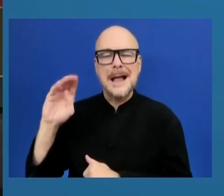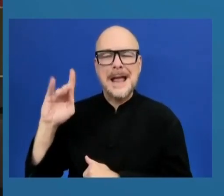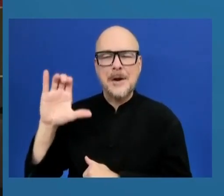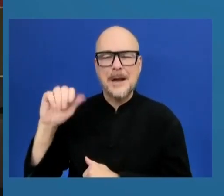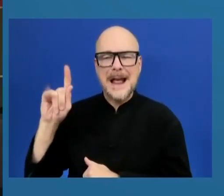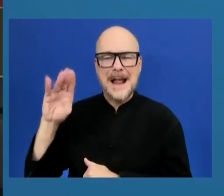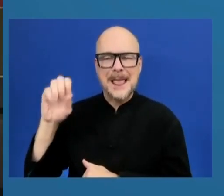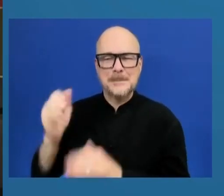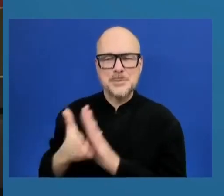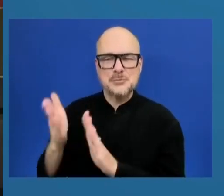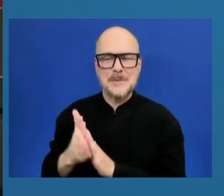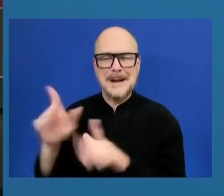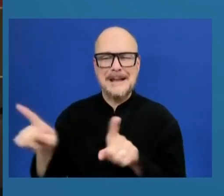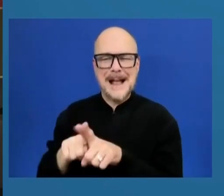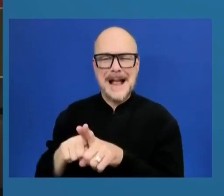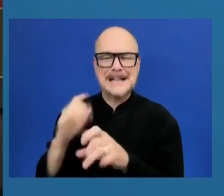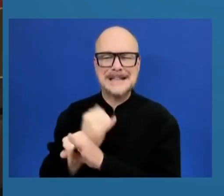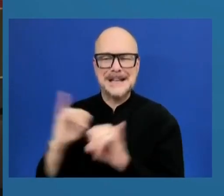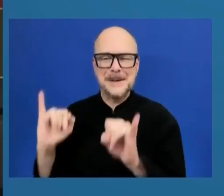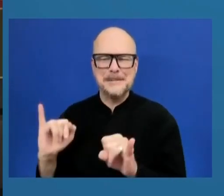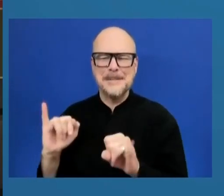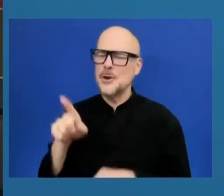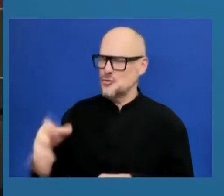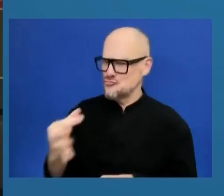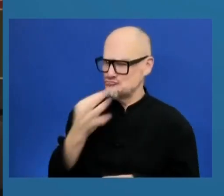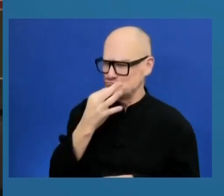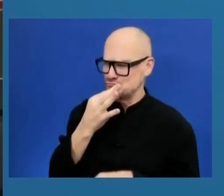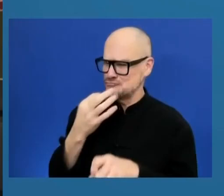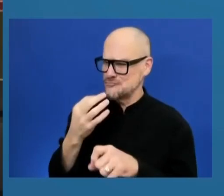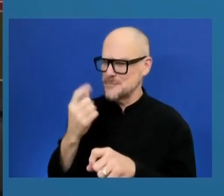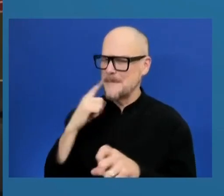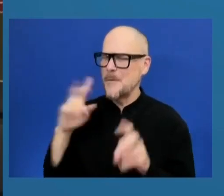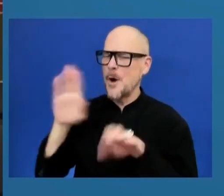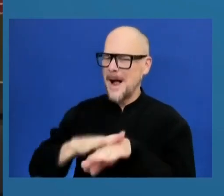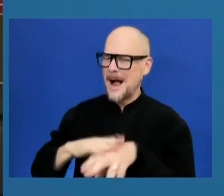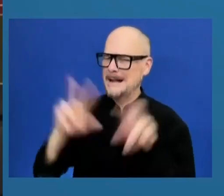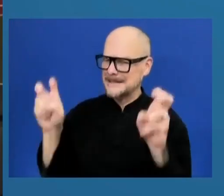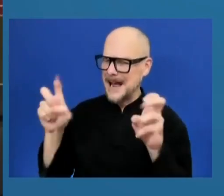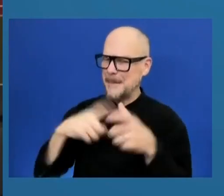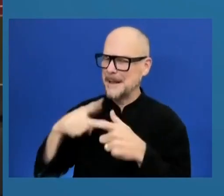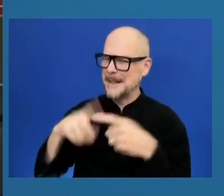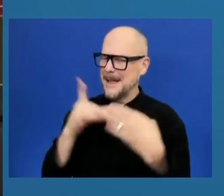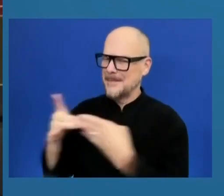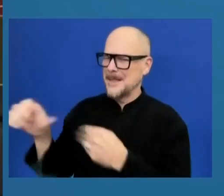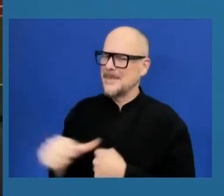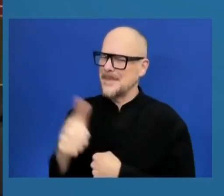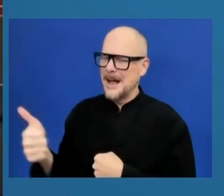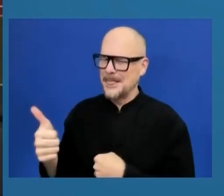it's segueing from an on topic to really something not related to can't wait till the end of the question, right?